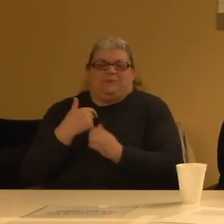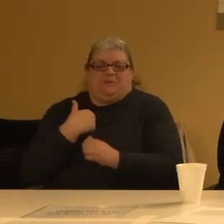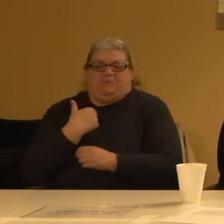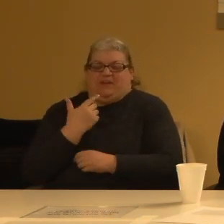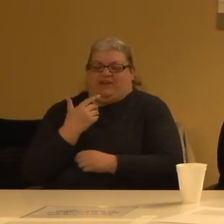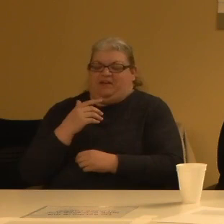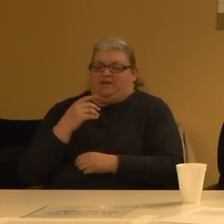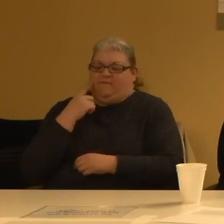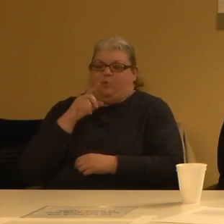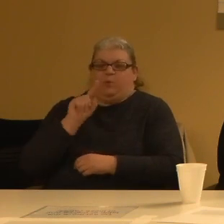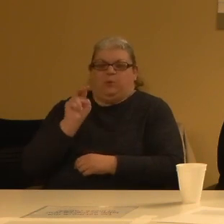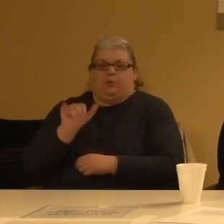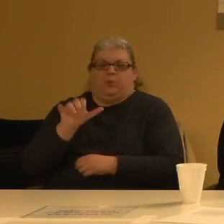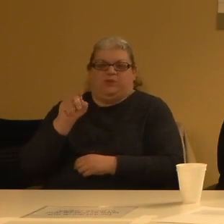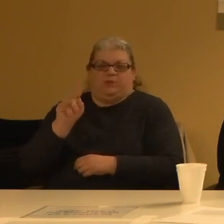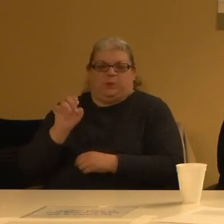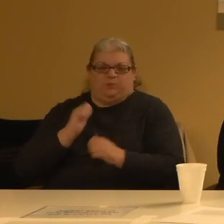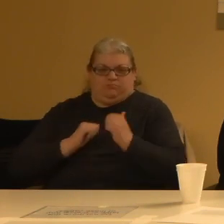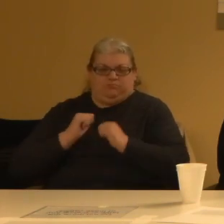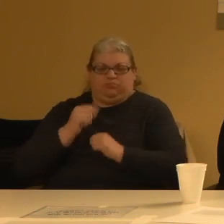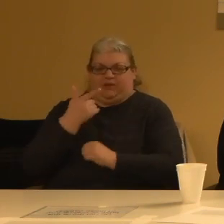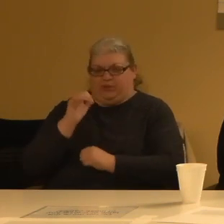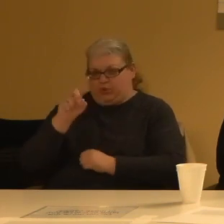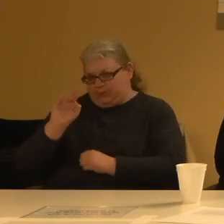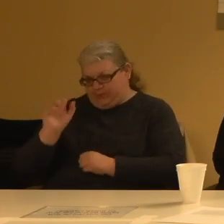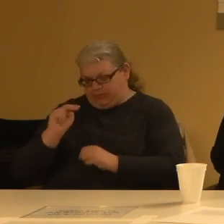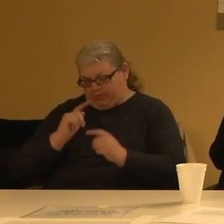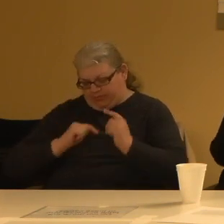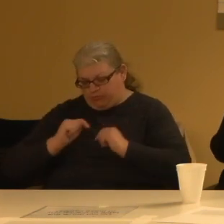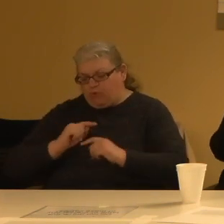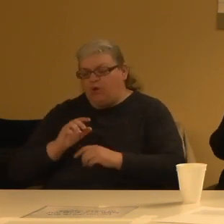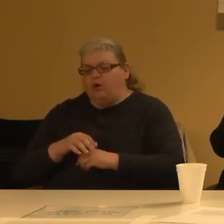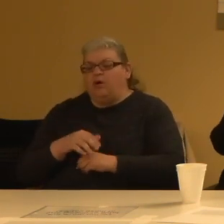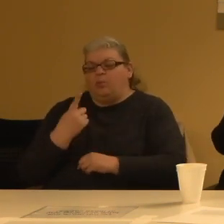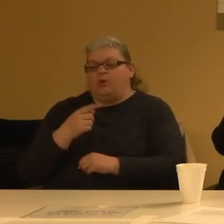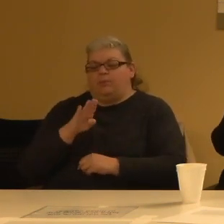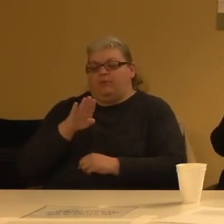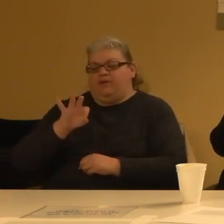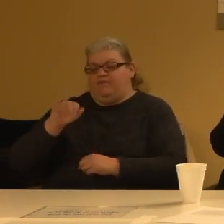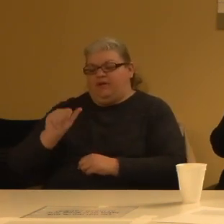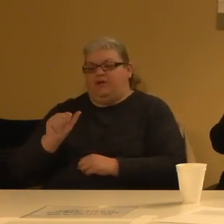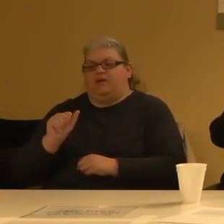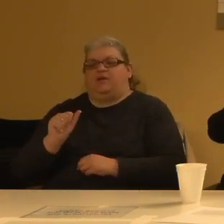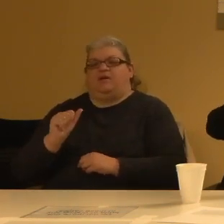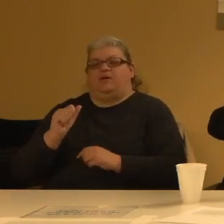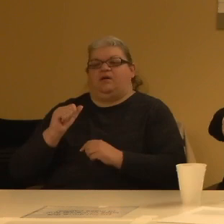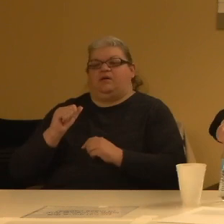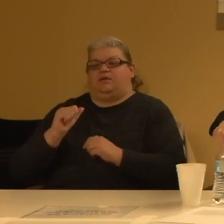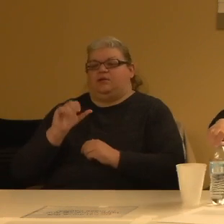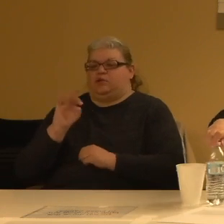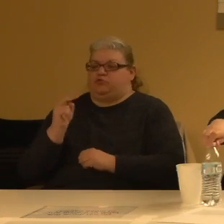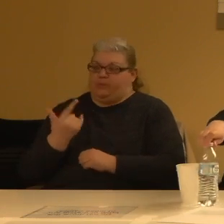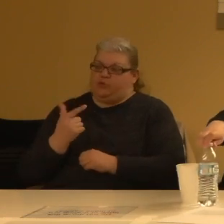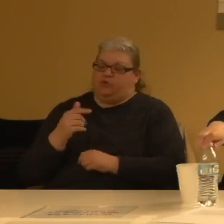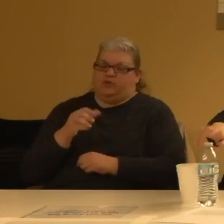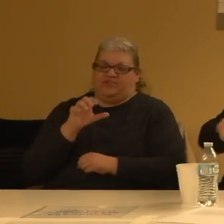at the Goodman, who's one of our BFA dramaturges at DePaul. And so I was like, "Just so you know,"